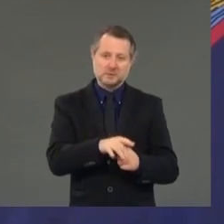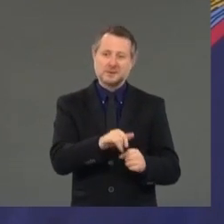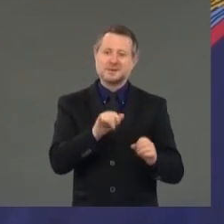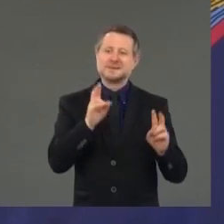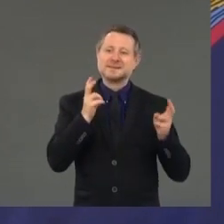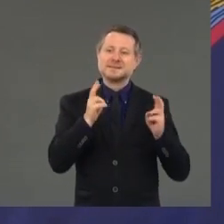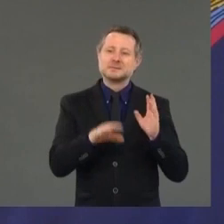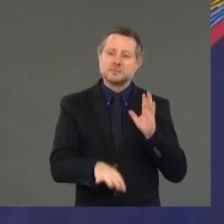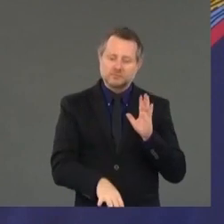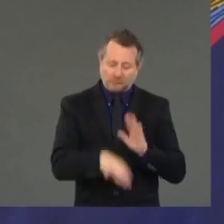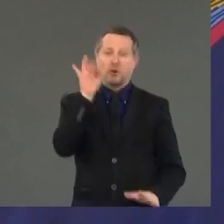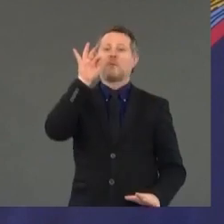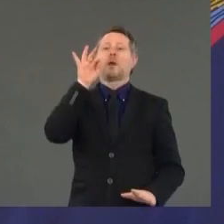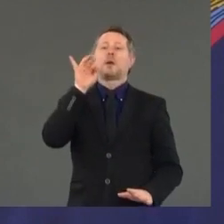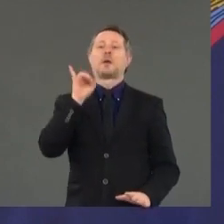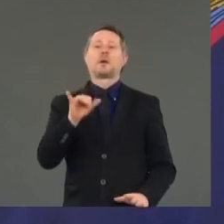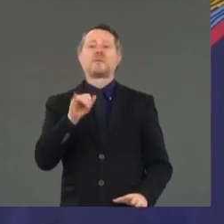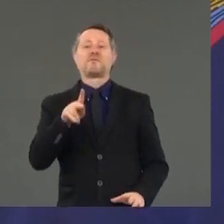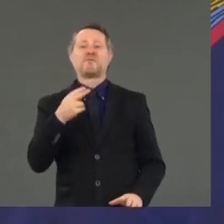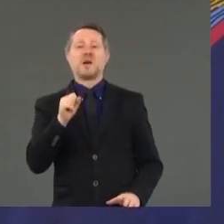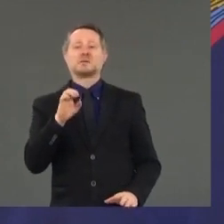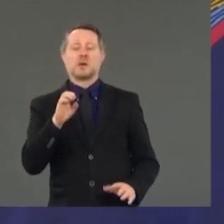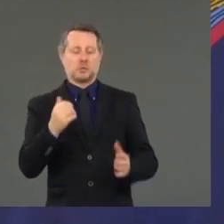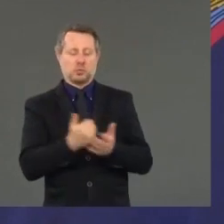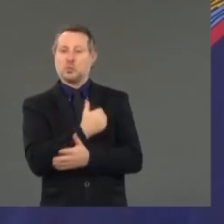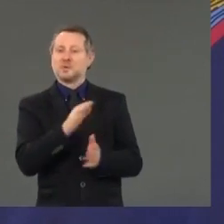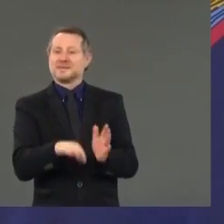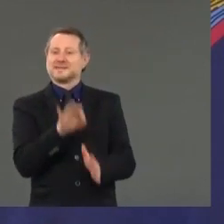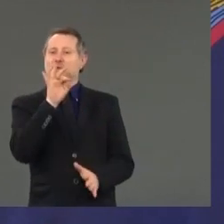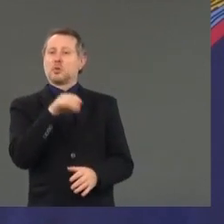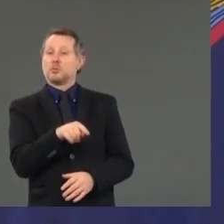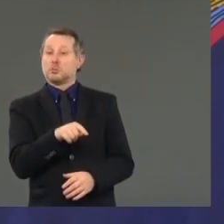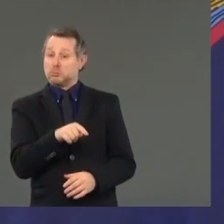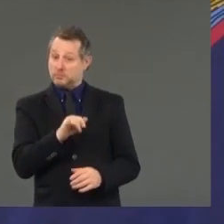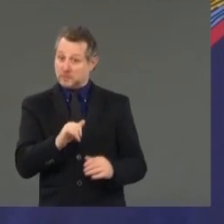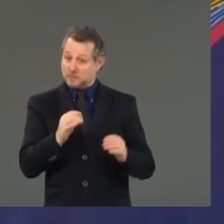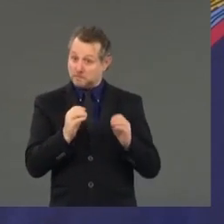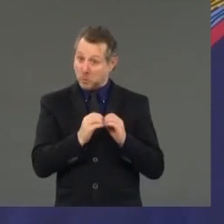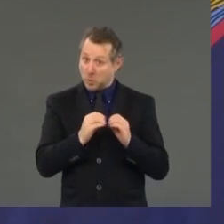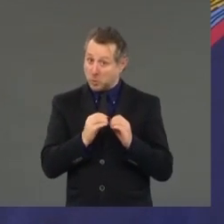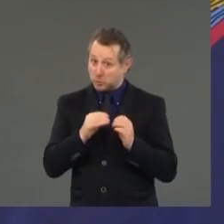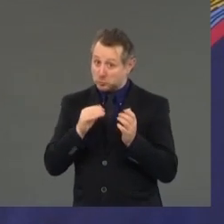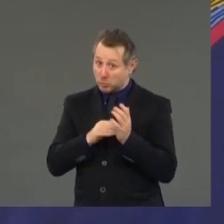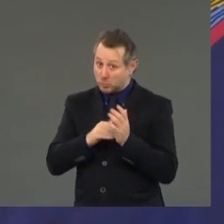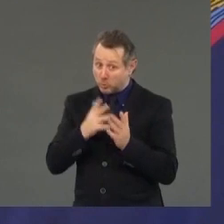THE INFECTION RATE, THIS IS A